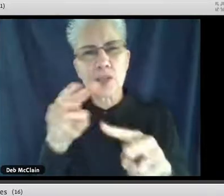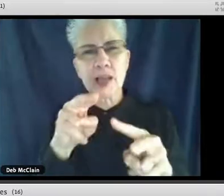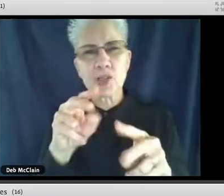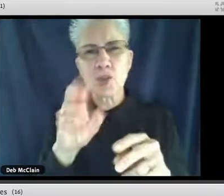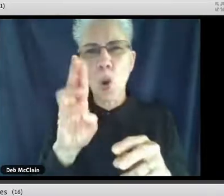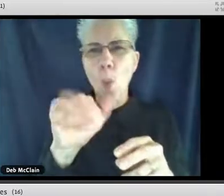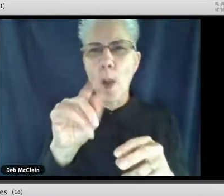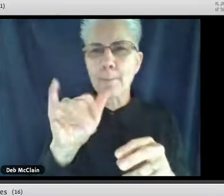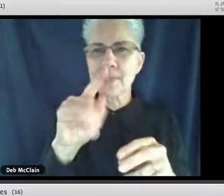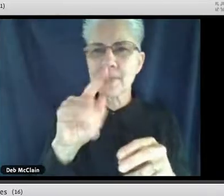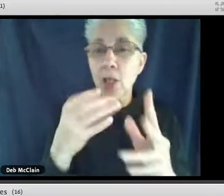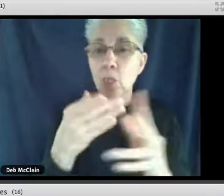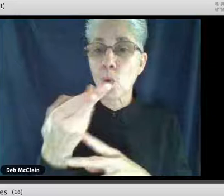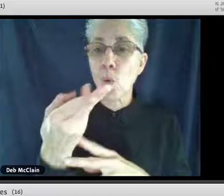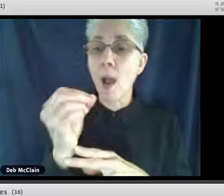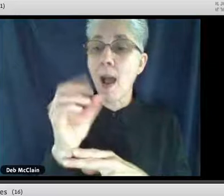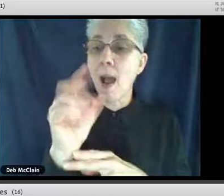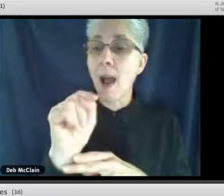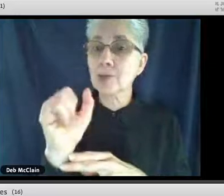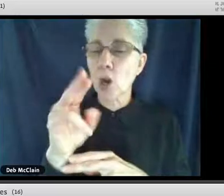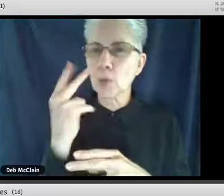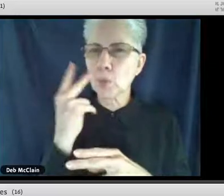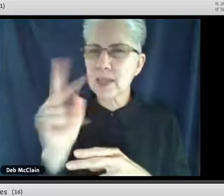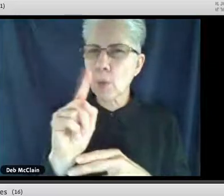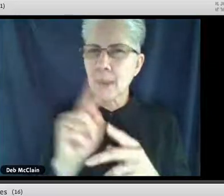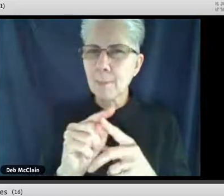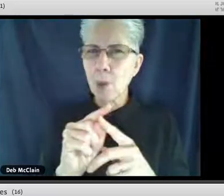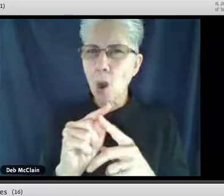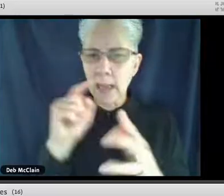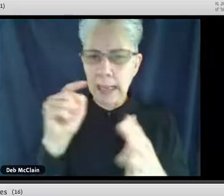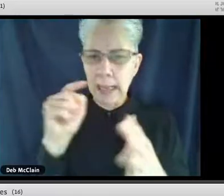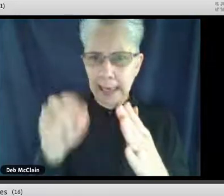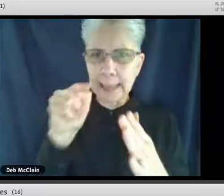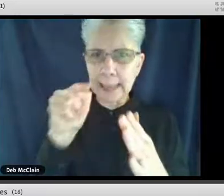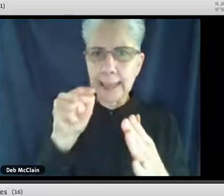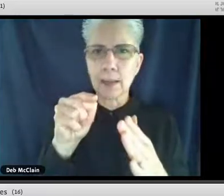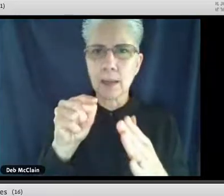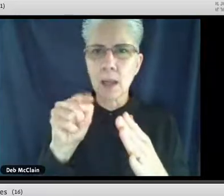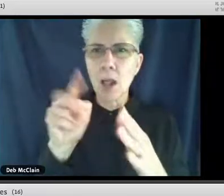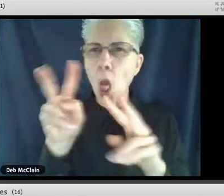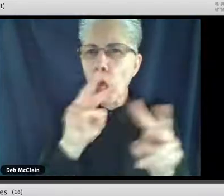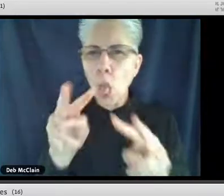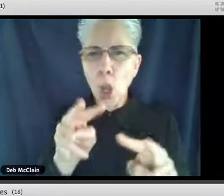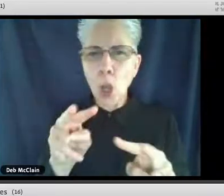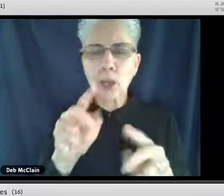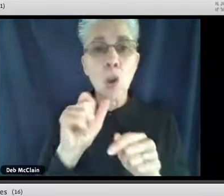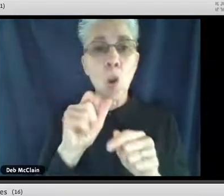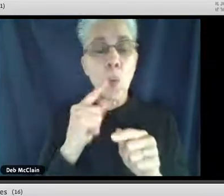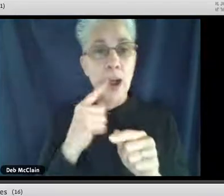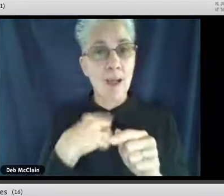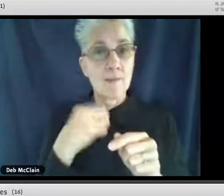and you can see exactly where people are clicking, where people are looking. I have my website set up on Hotjar,